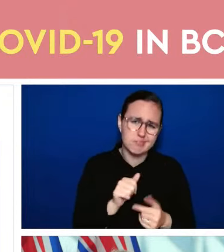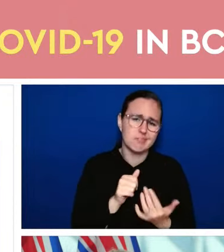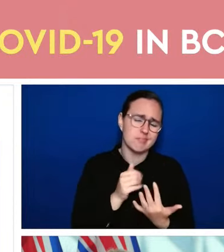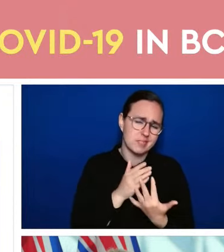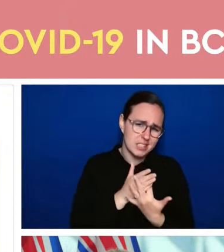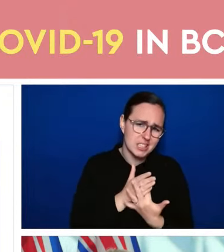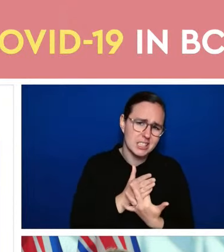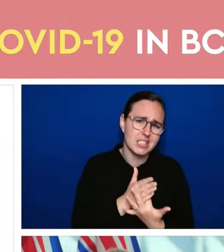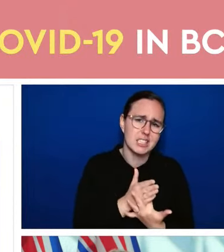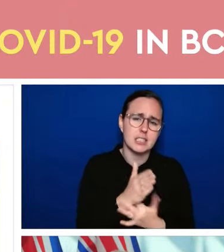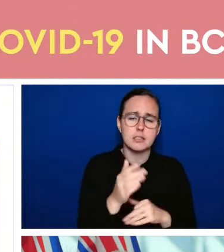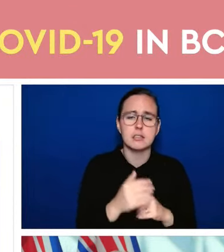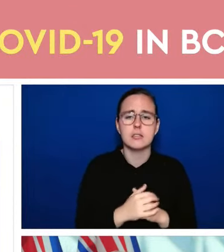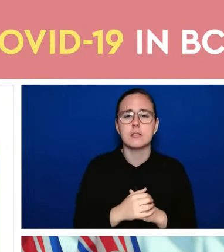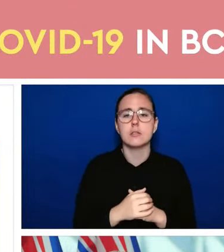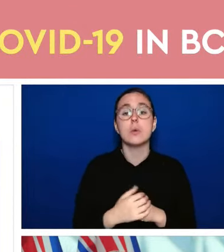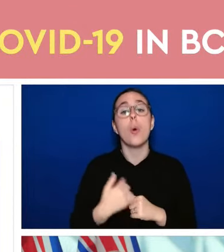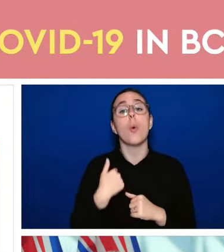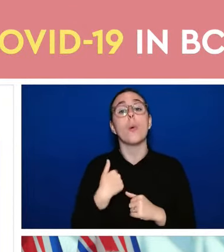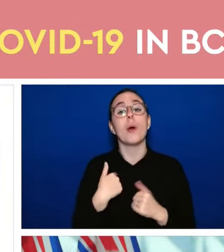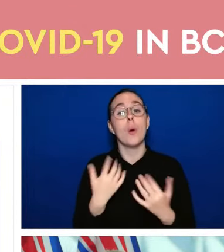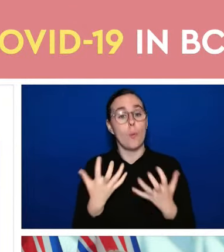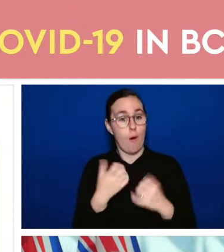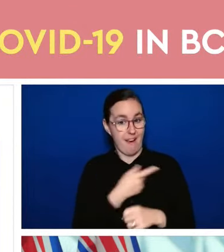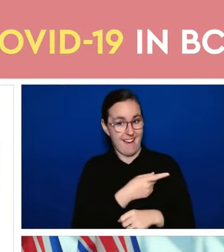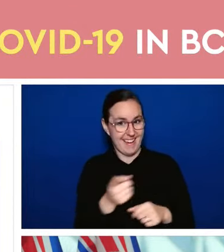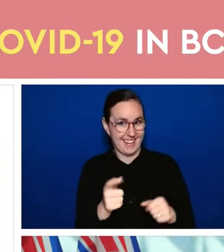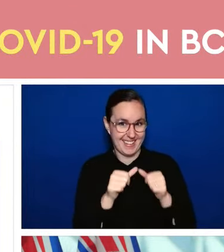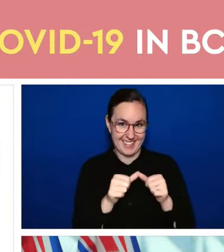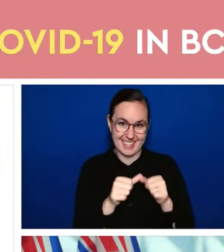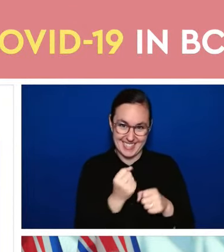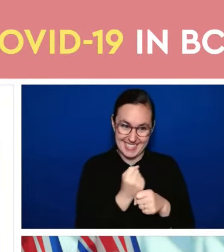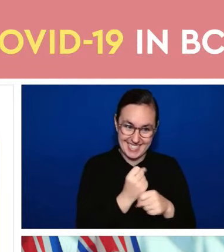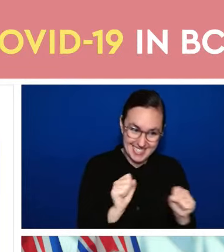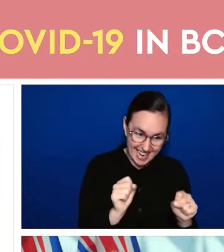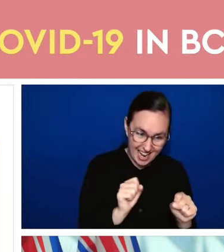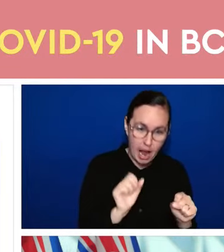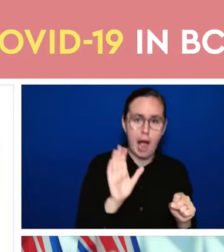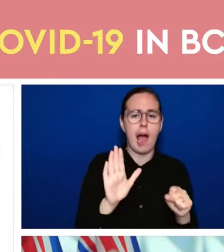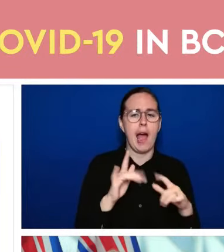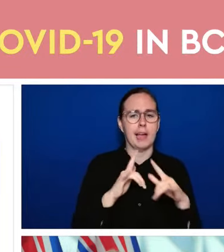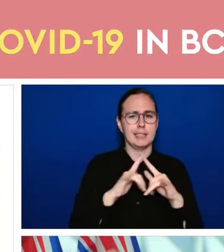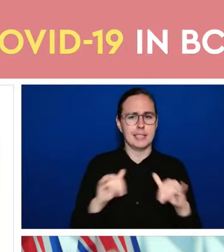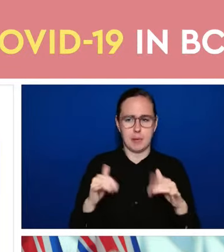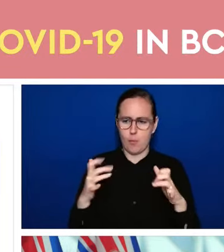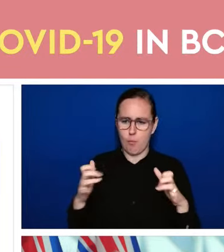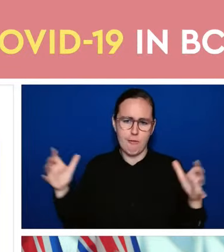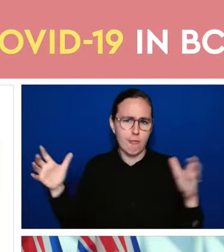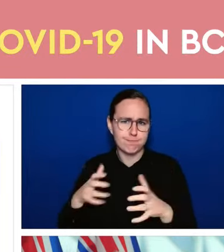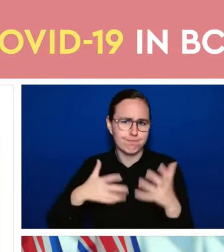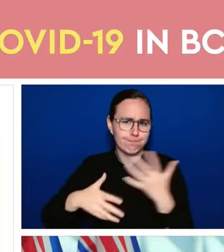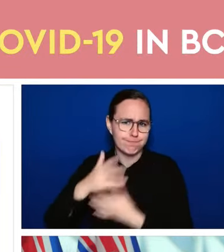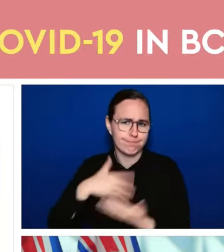balance to make sure that we can come back together that young people are able to have those